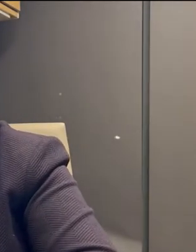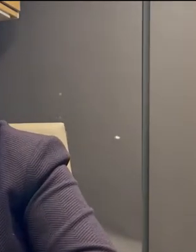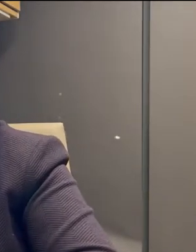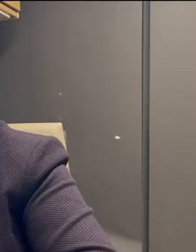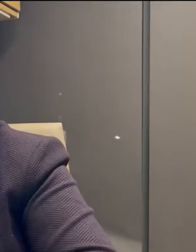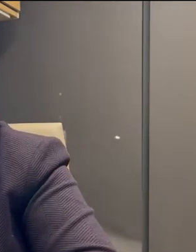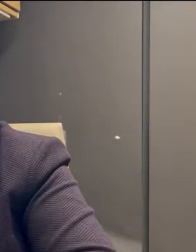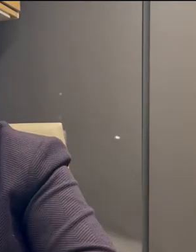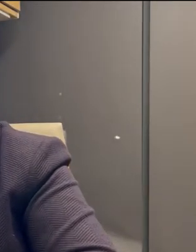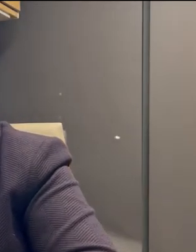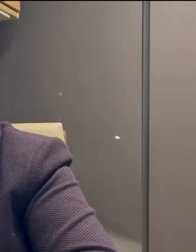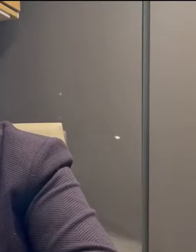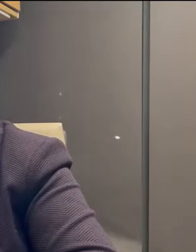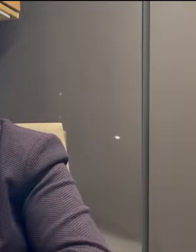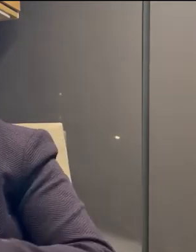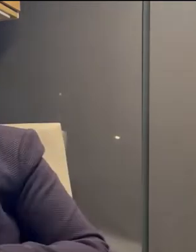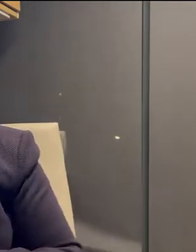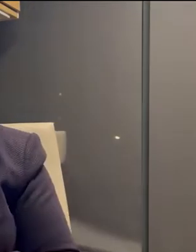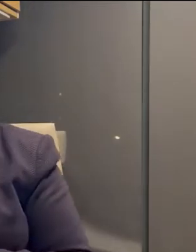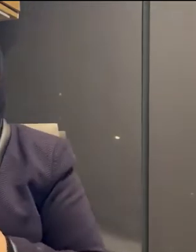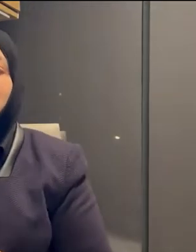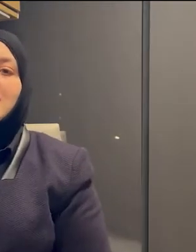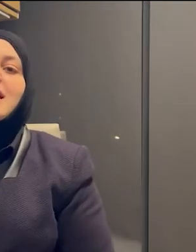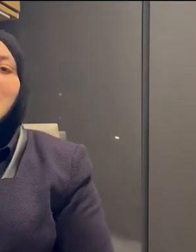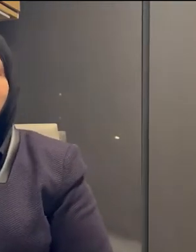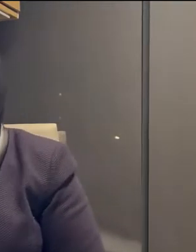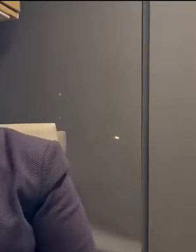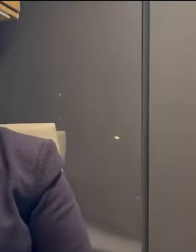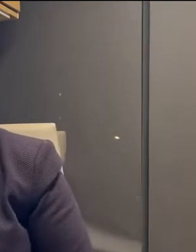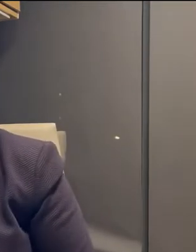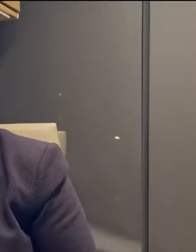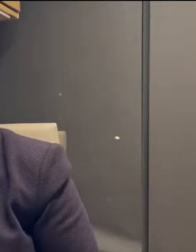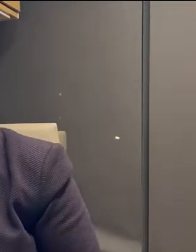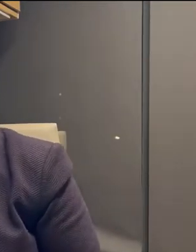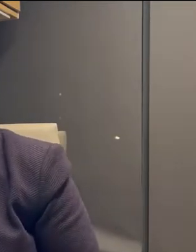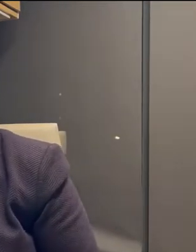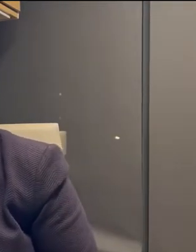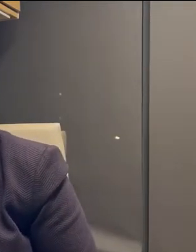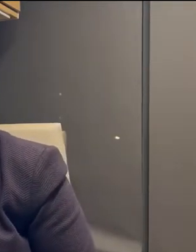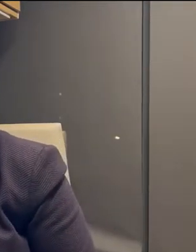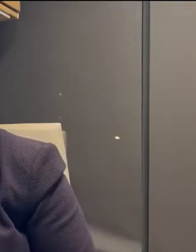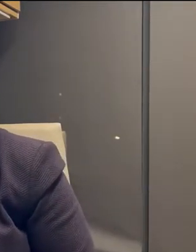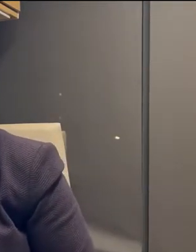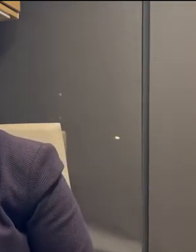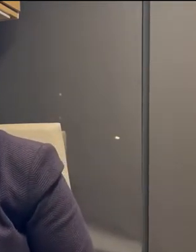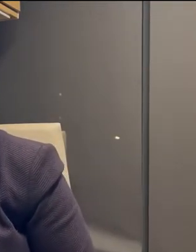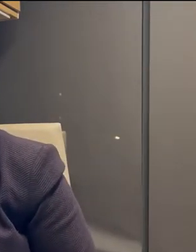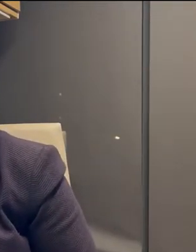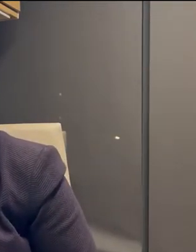for you today I first want to take a minute and thank everyone for coming today and attending